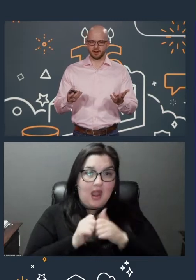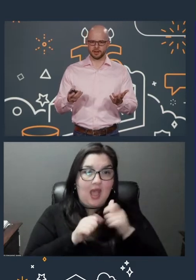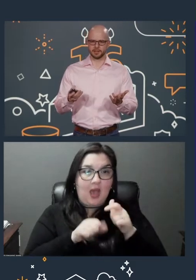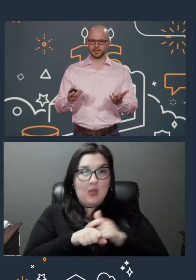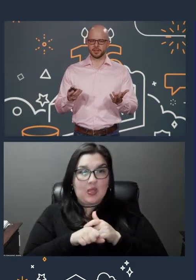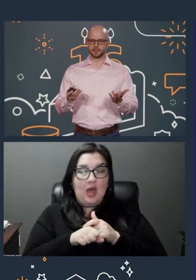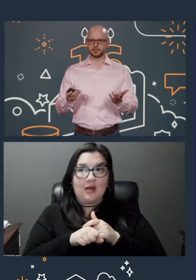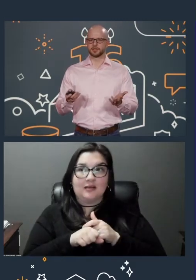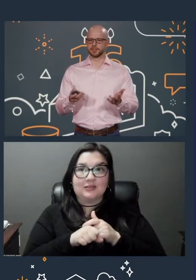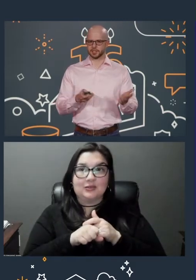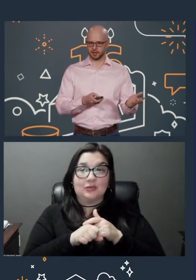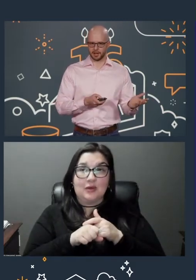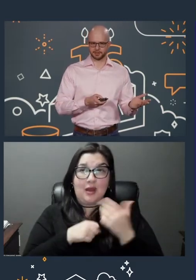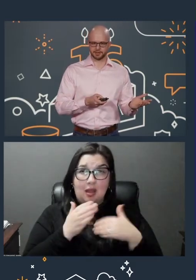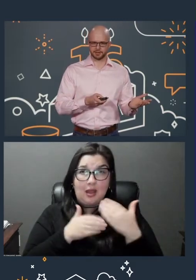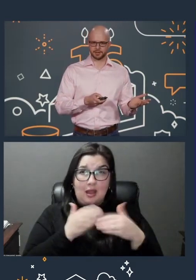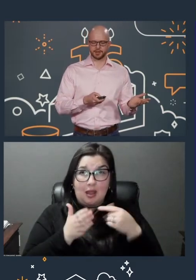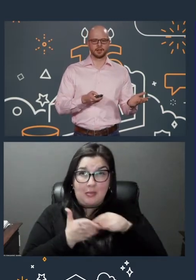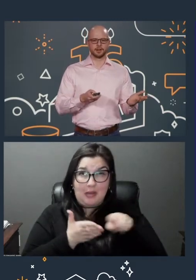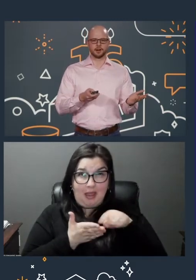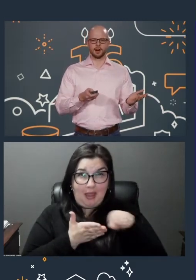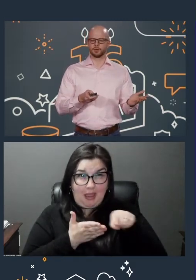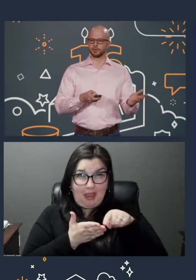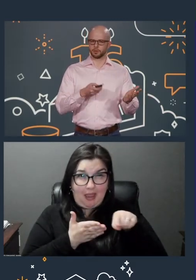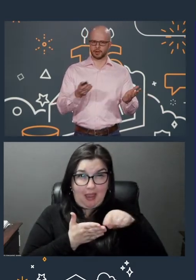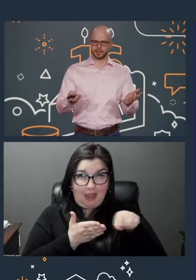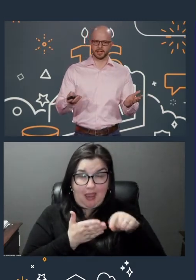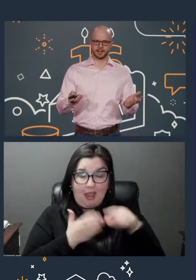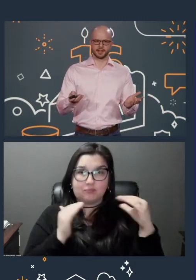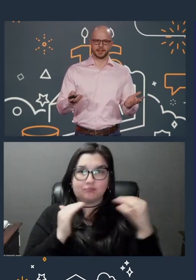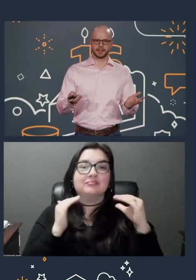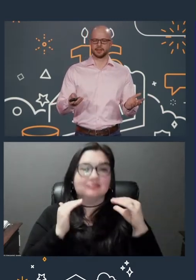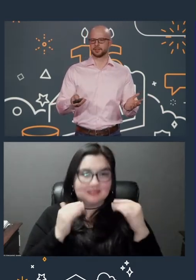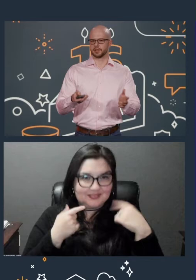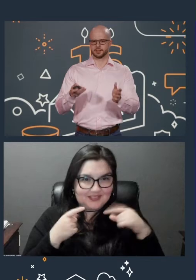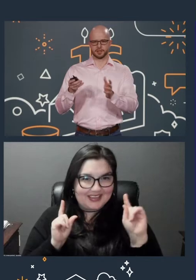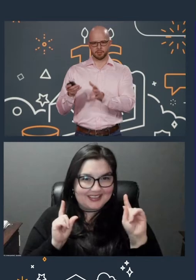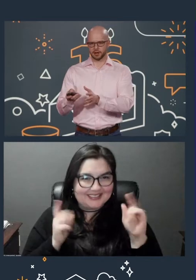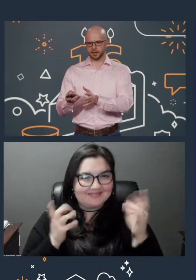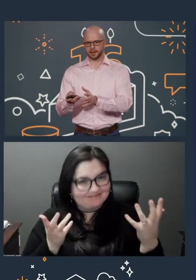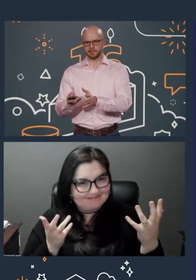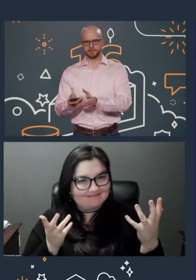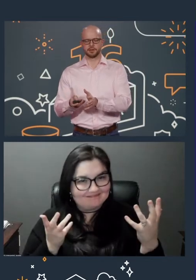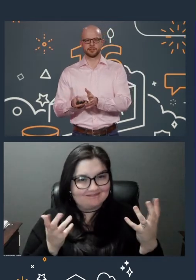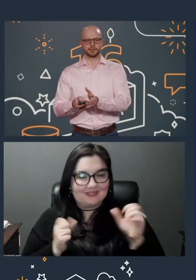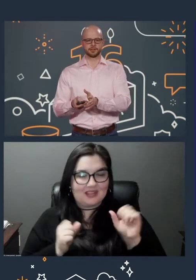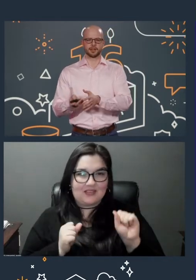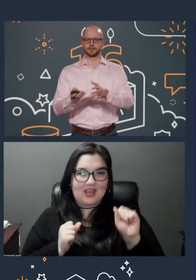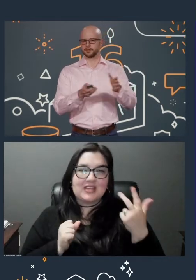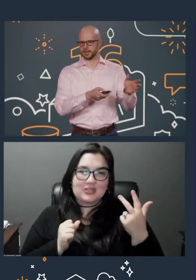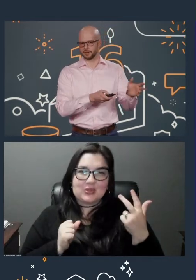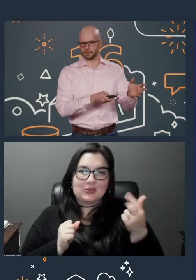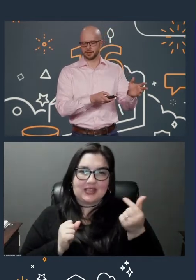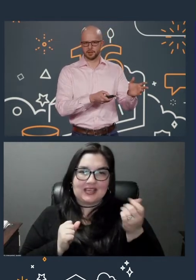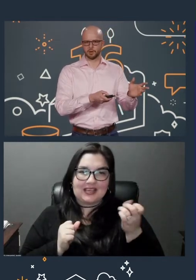on the transition costs when storing data in S3 Glacier Deep Archive versus S3 Standard,